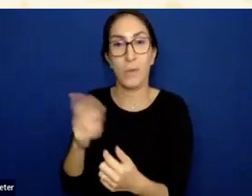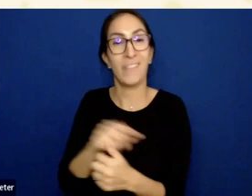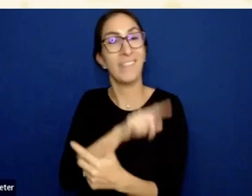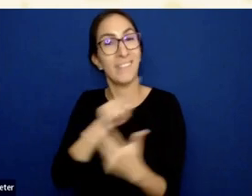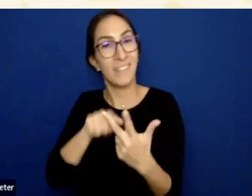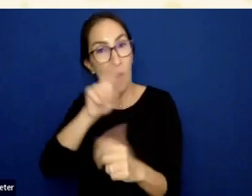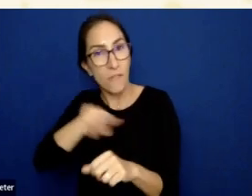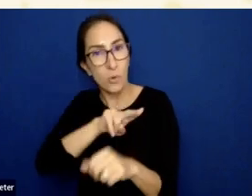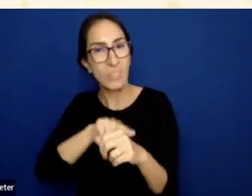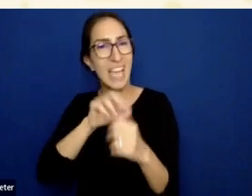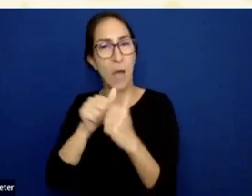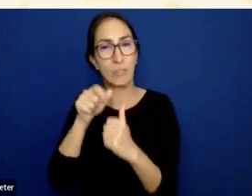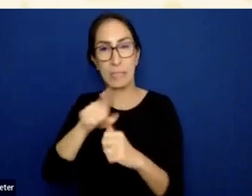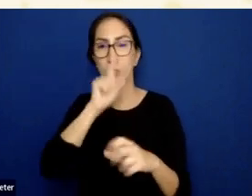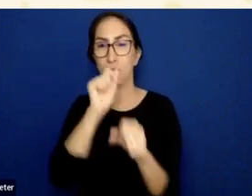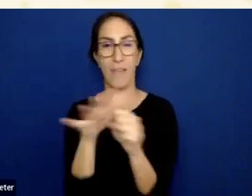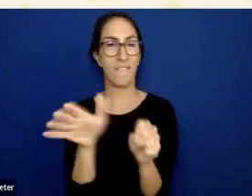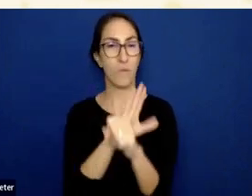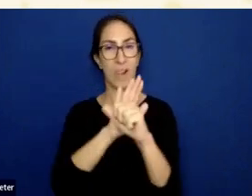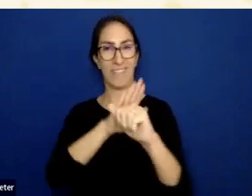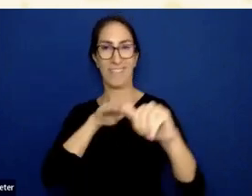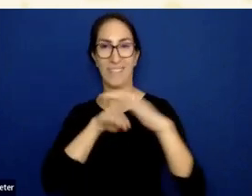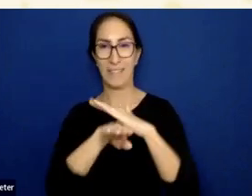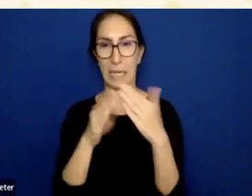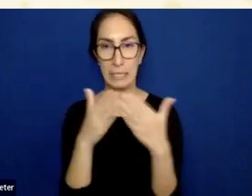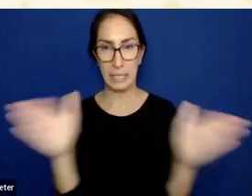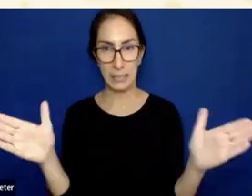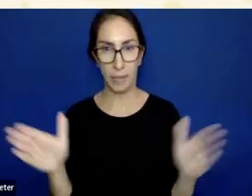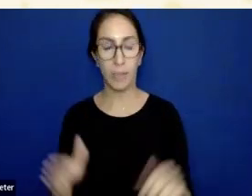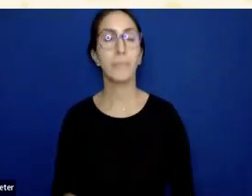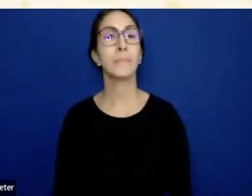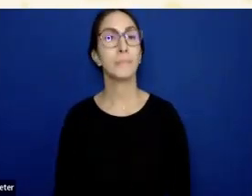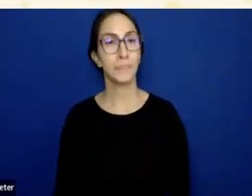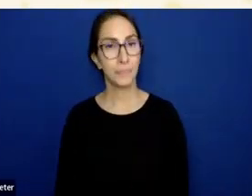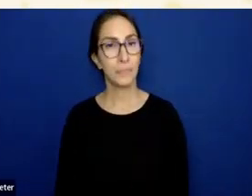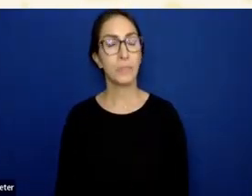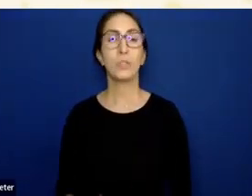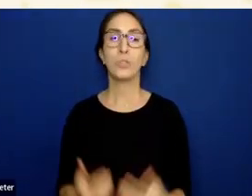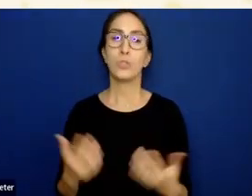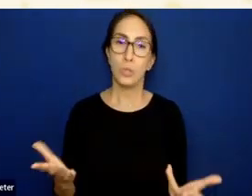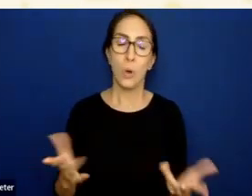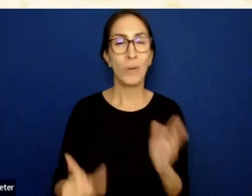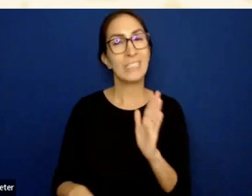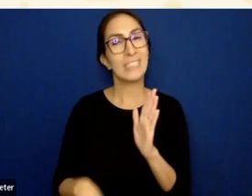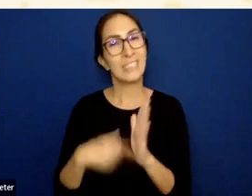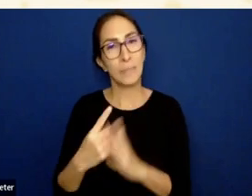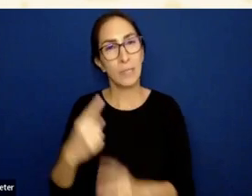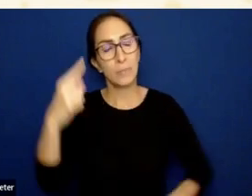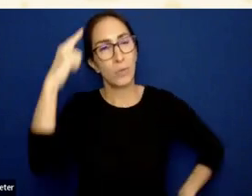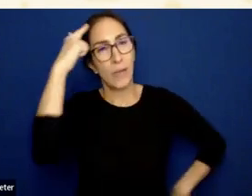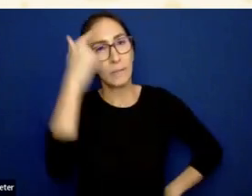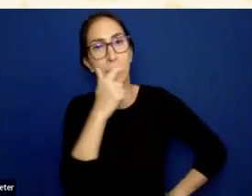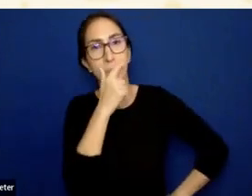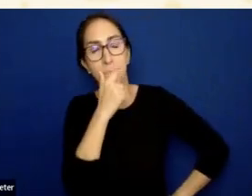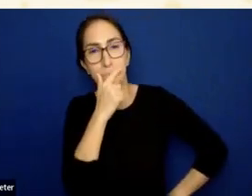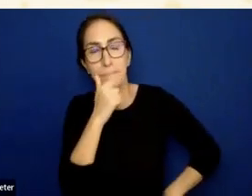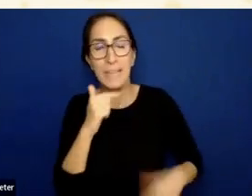Sometimes we think, OK, Merary, but how much is the percentage